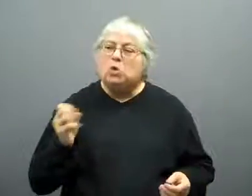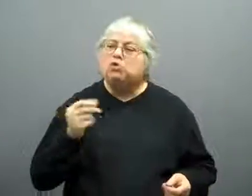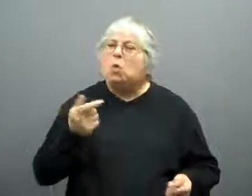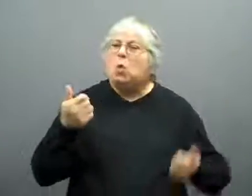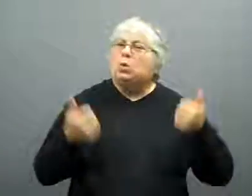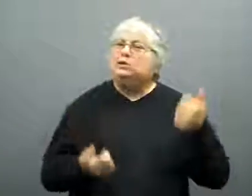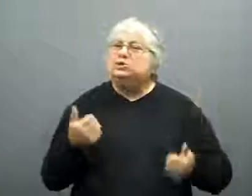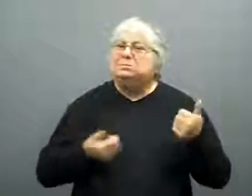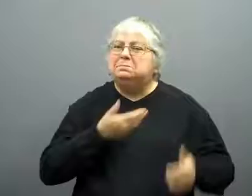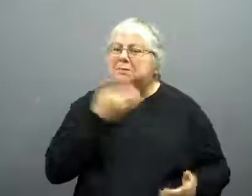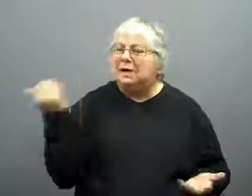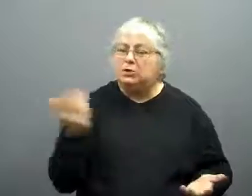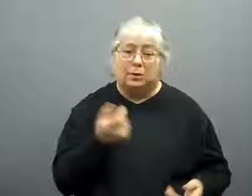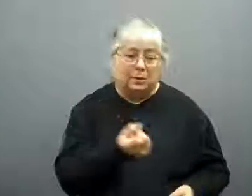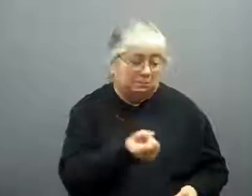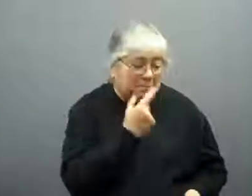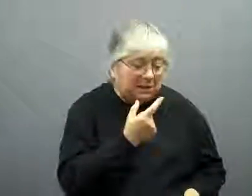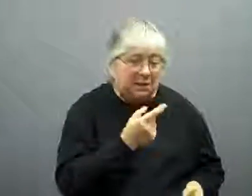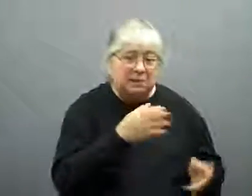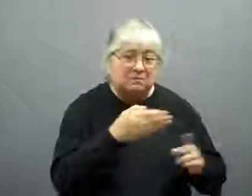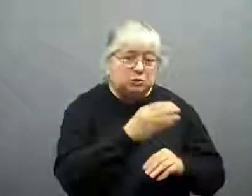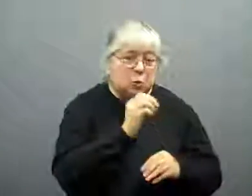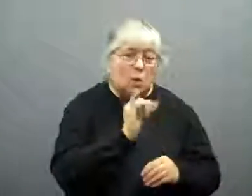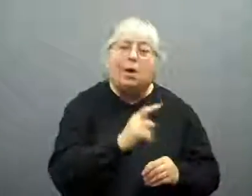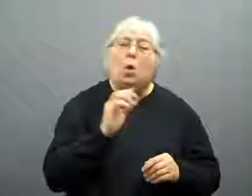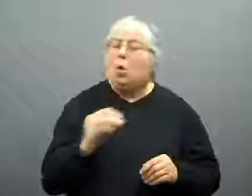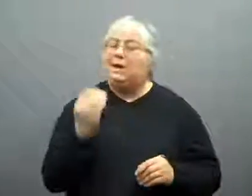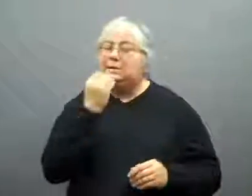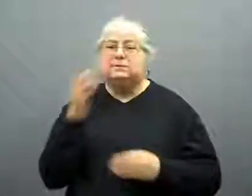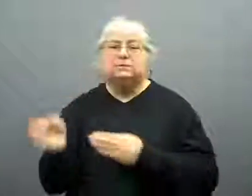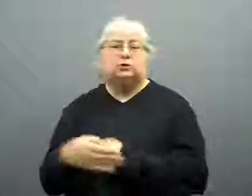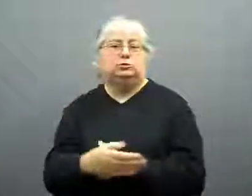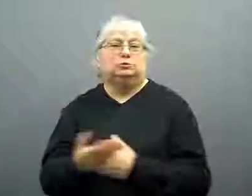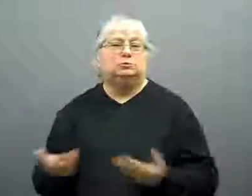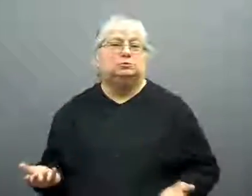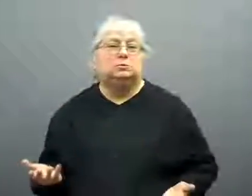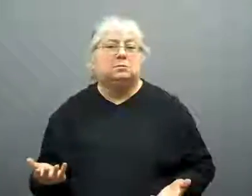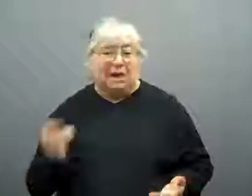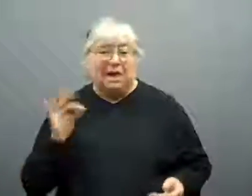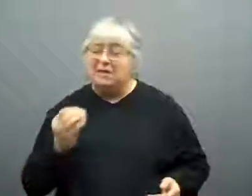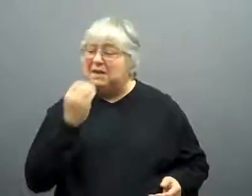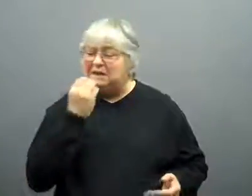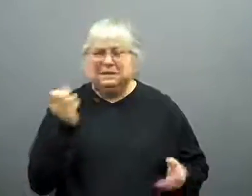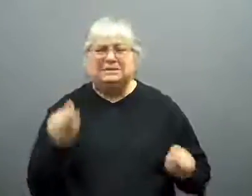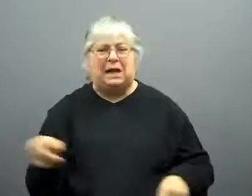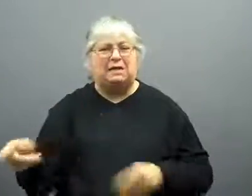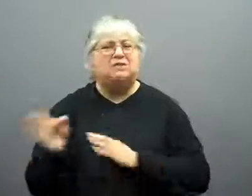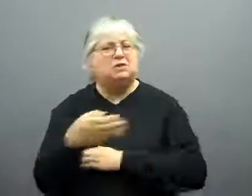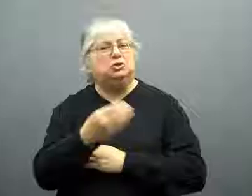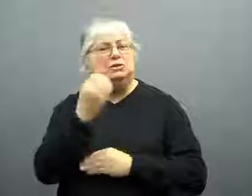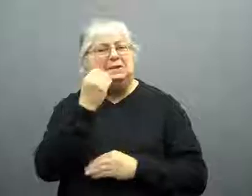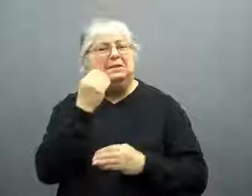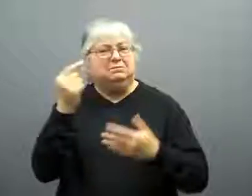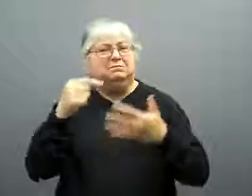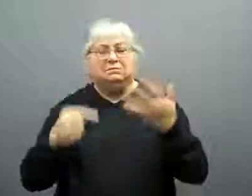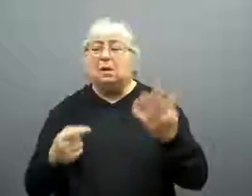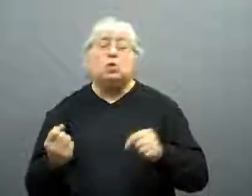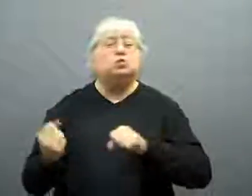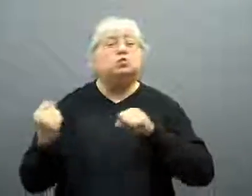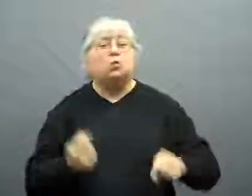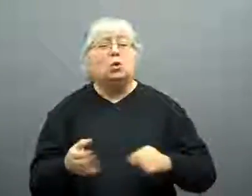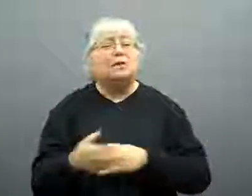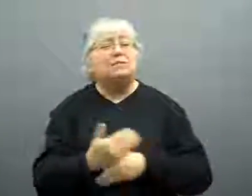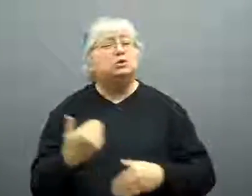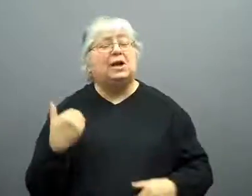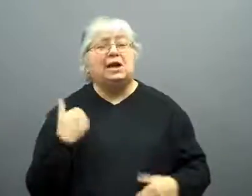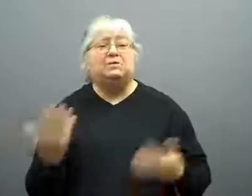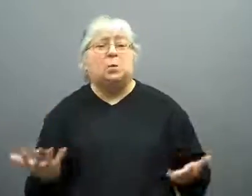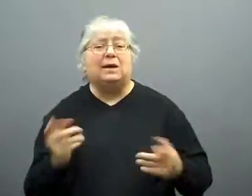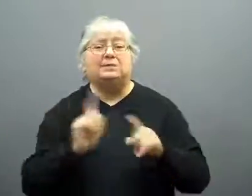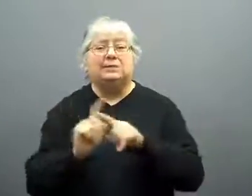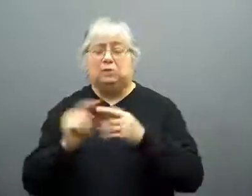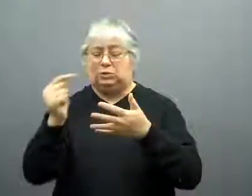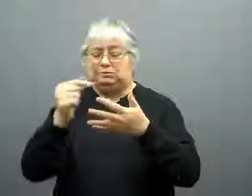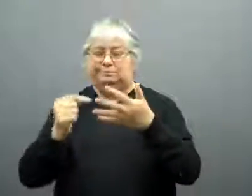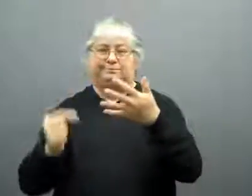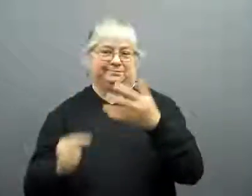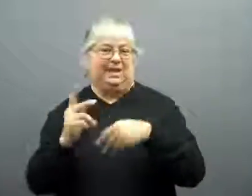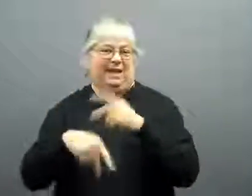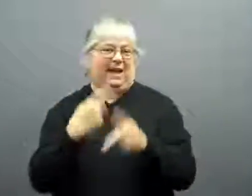Which is better, taking fish oil pills or eating fish?